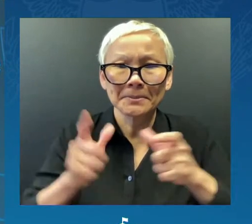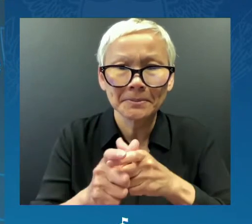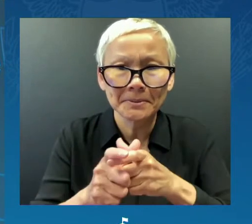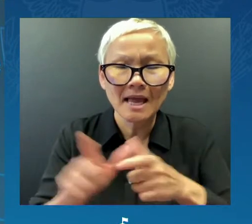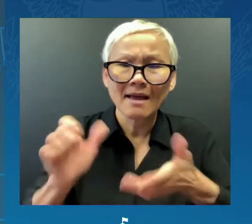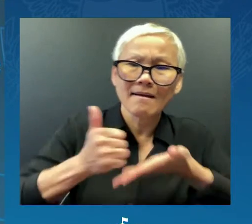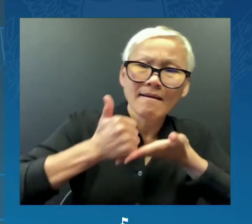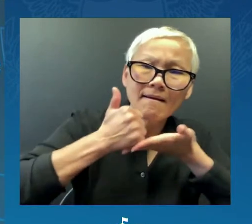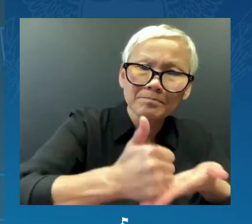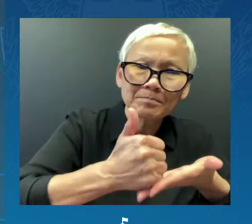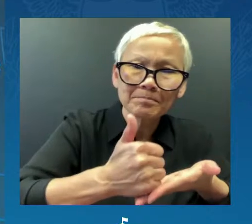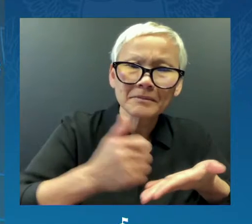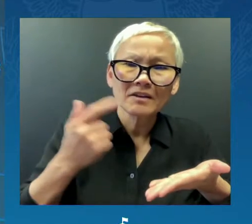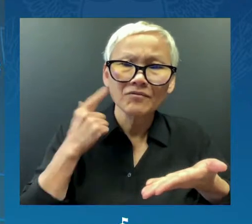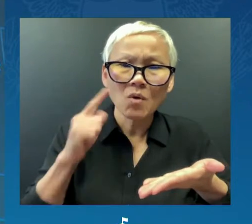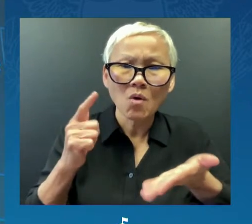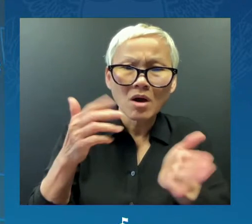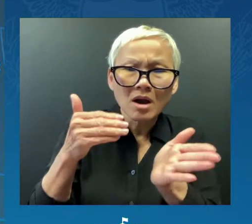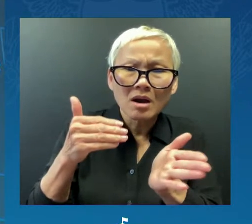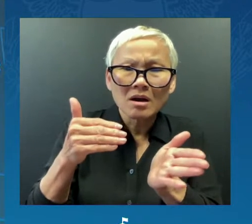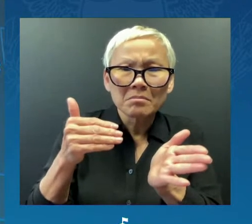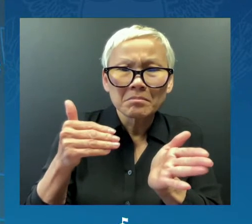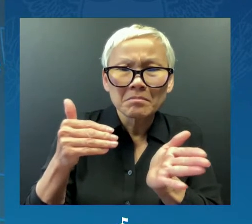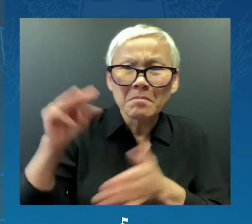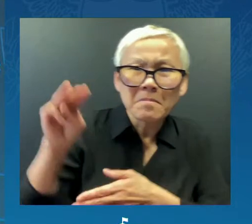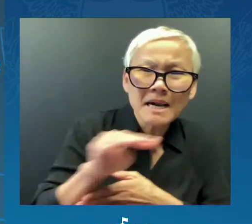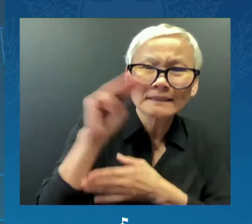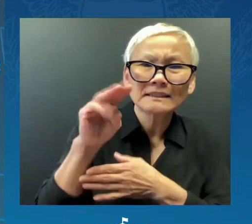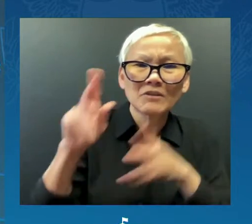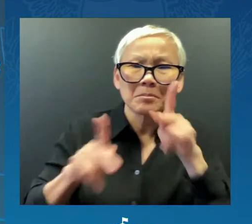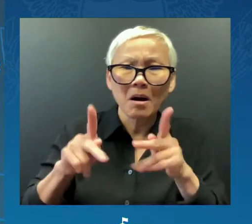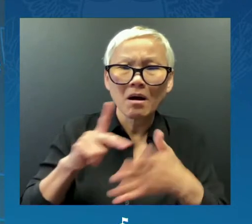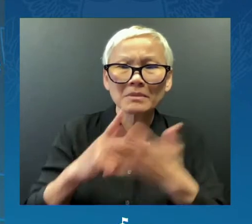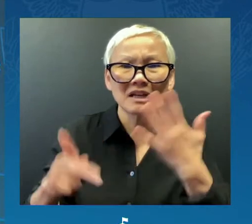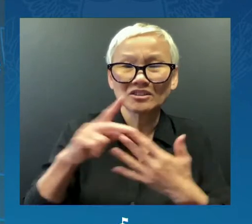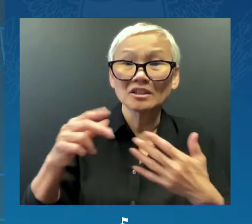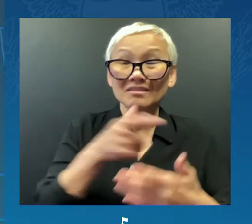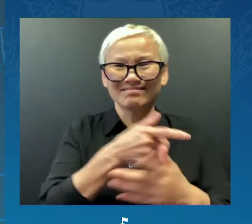Since the beginning of our administration, the United States has invested and plans